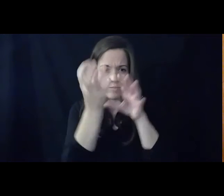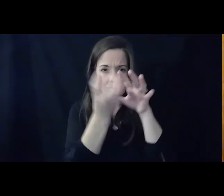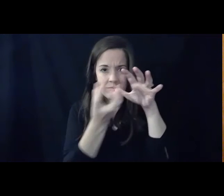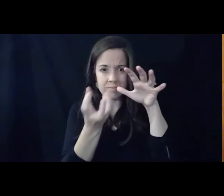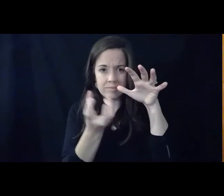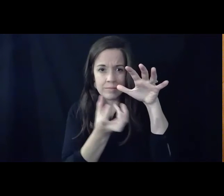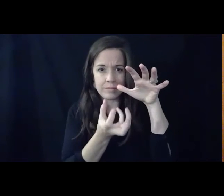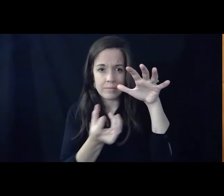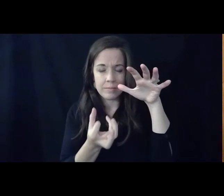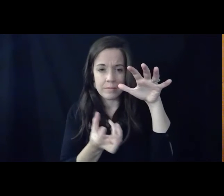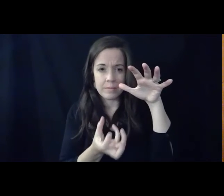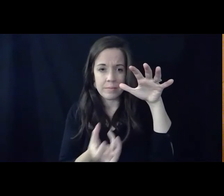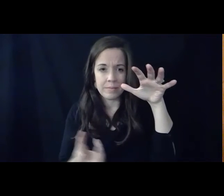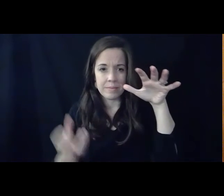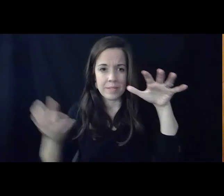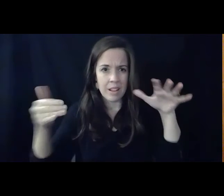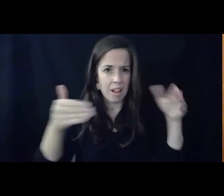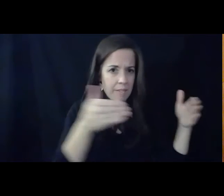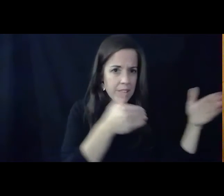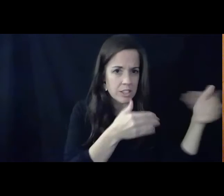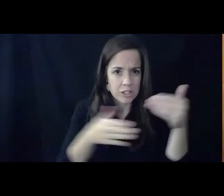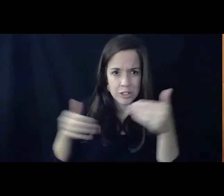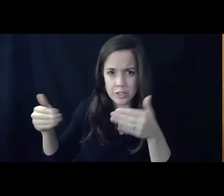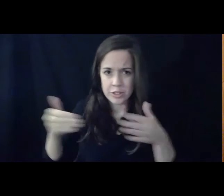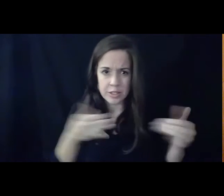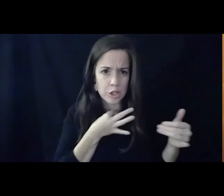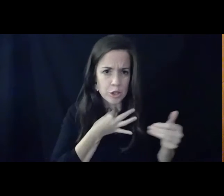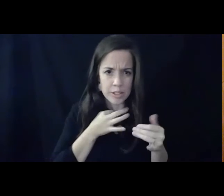cuttlefish streak by with their curious pale meat For a while,